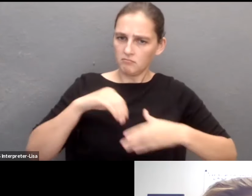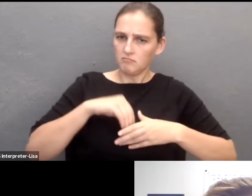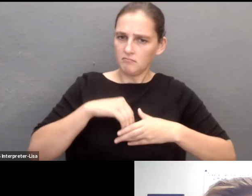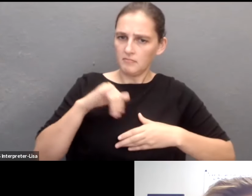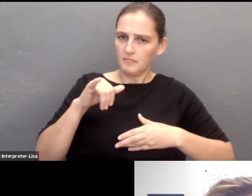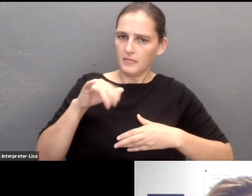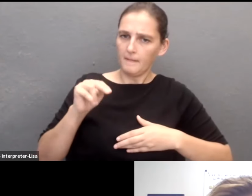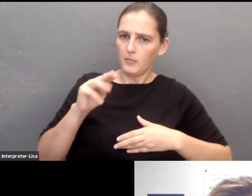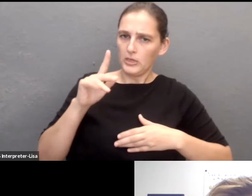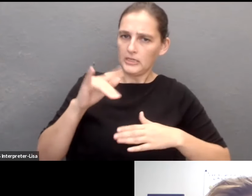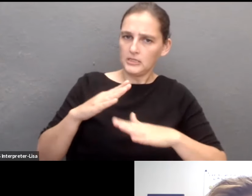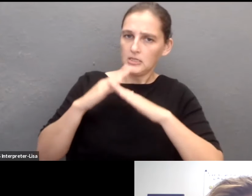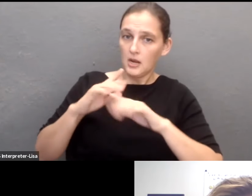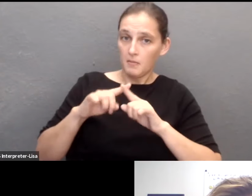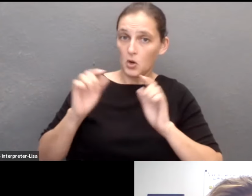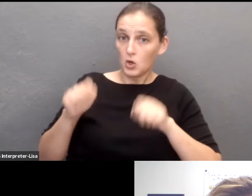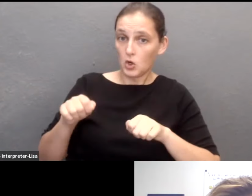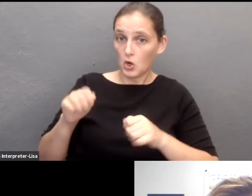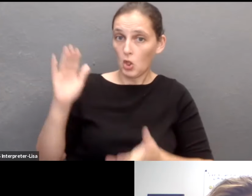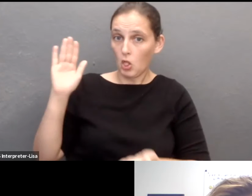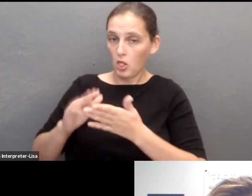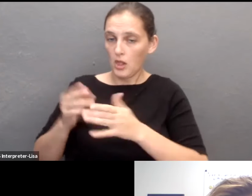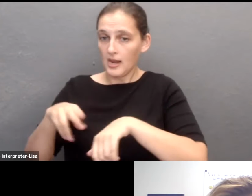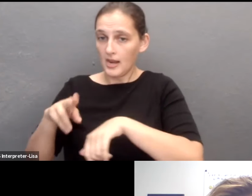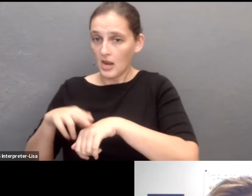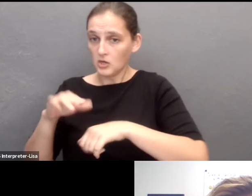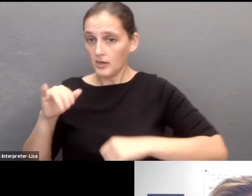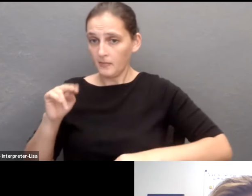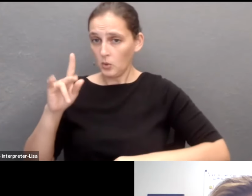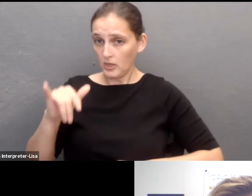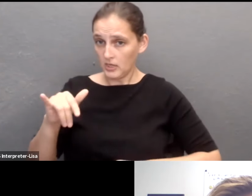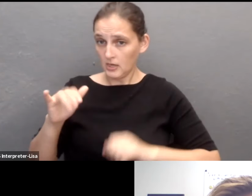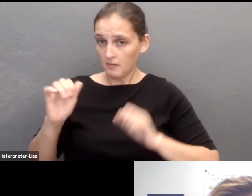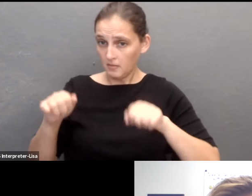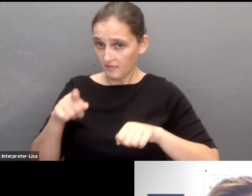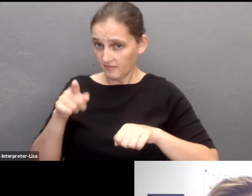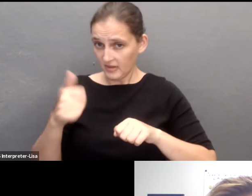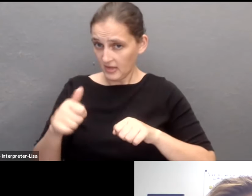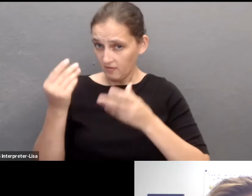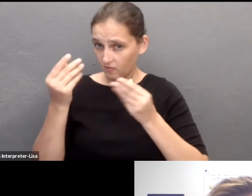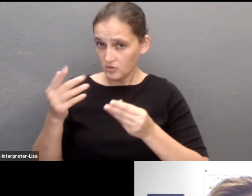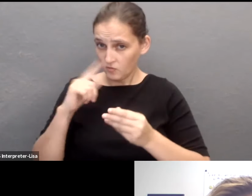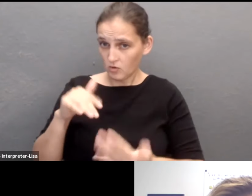that it will reduce natural immunity capabilities is there information to address this concern?